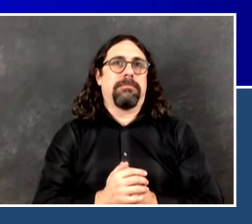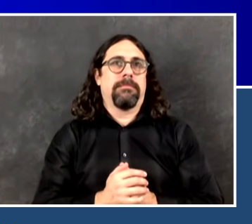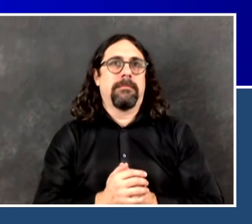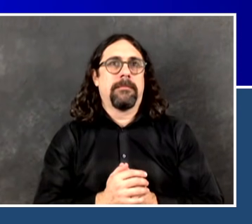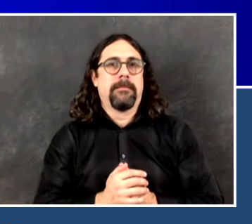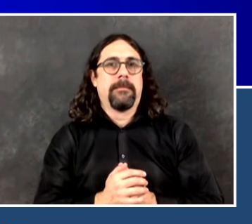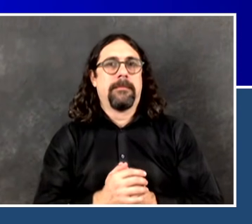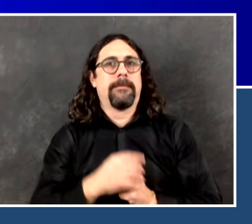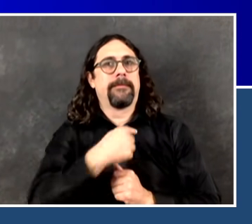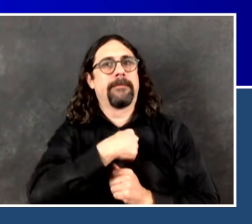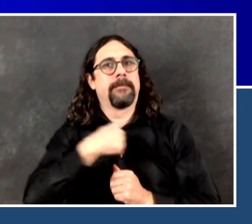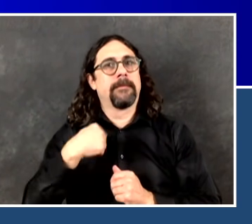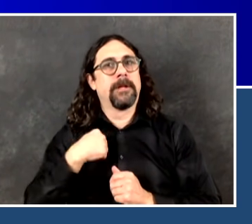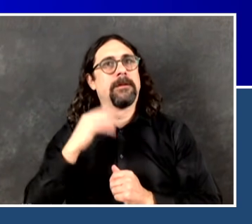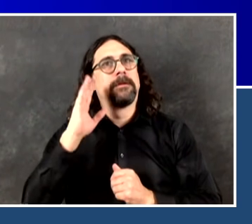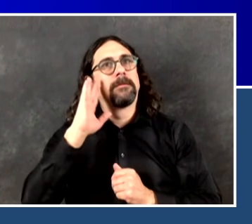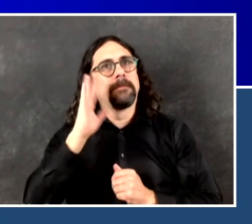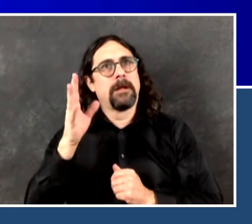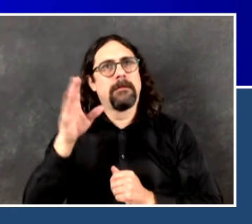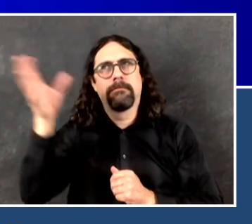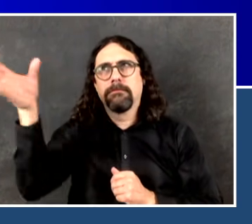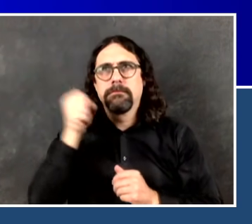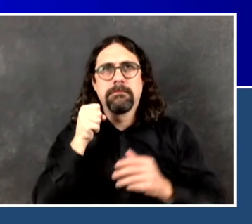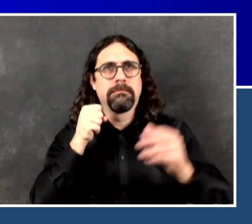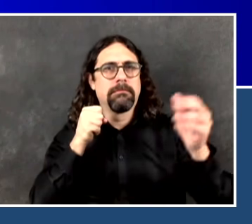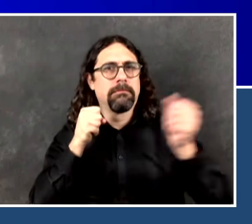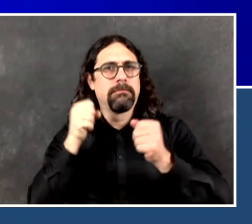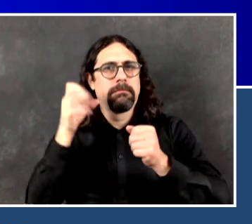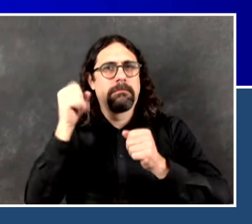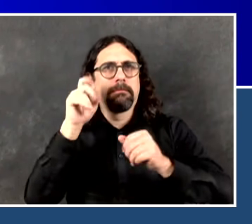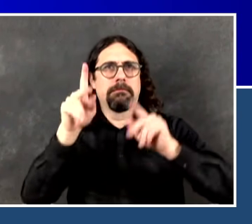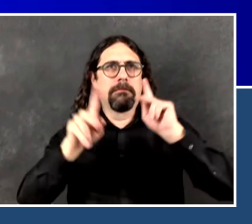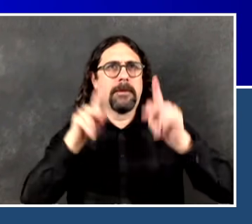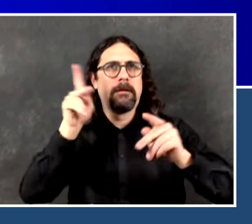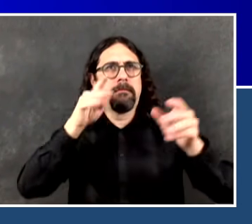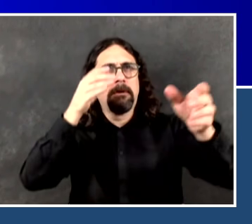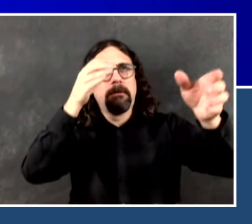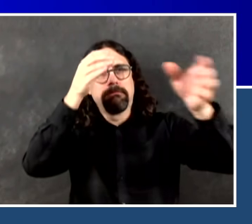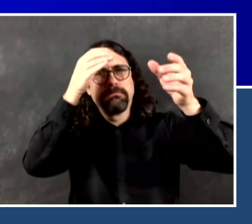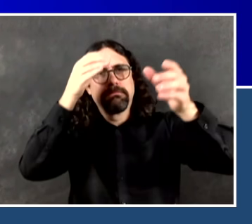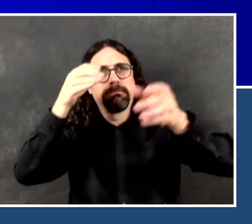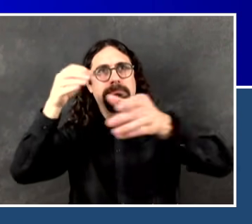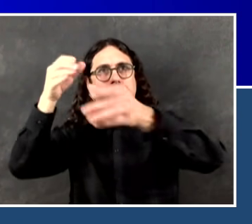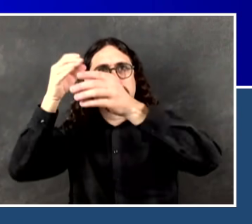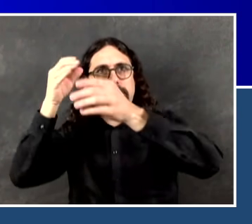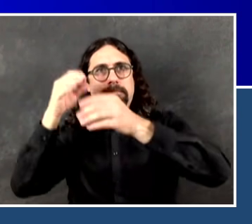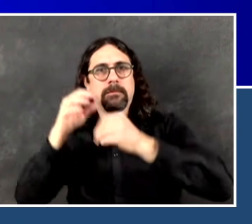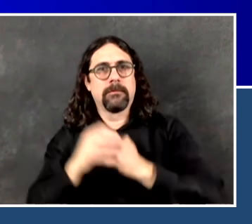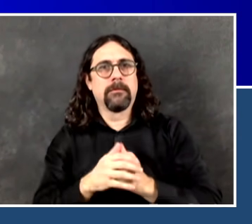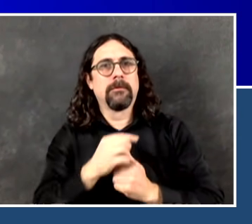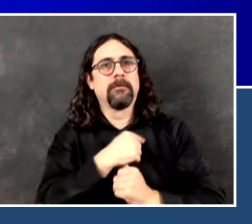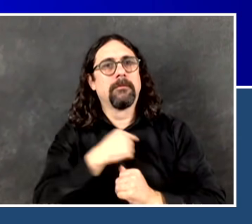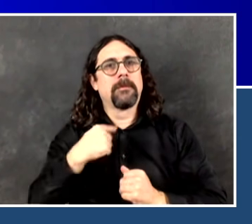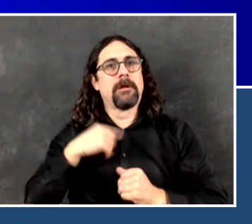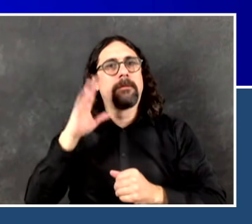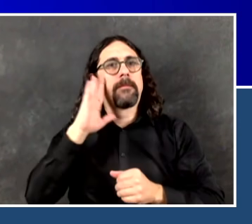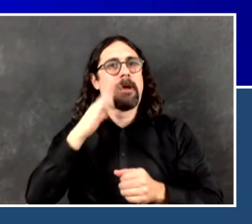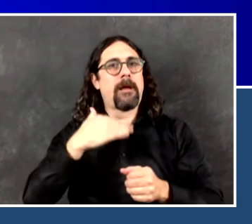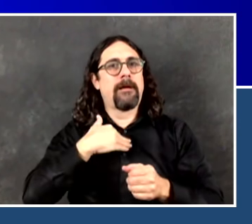COMMUNITIES, THEIR INDUSTRIES, PEOPLE BRING A HUGE AMOUNT OF EXPERTISE. WE'RE GOING TO HAVE A SET OF ADVISORY COUNCILS